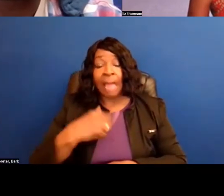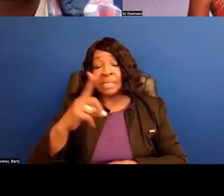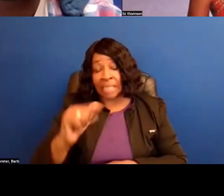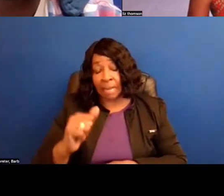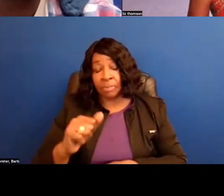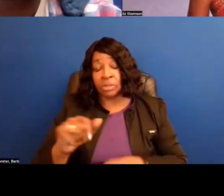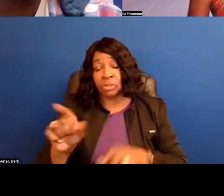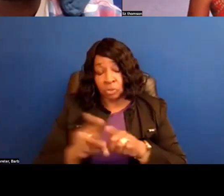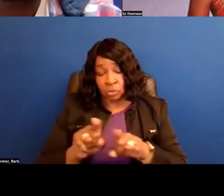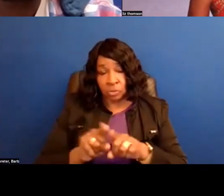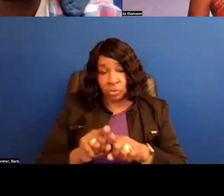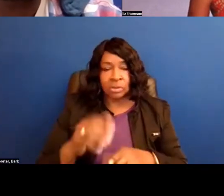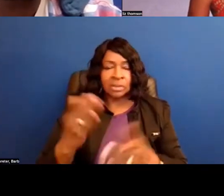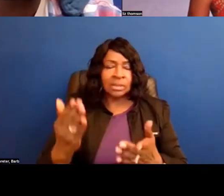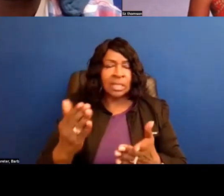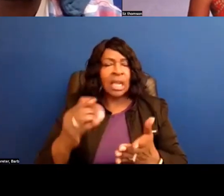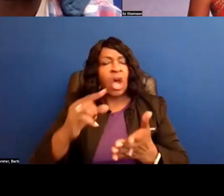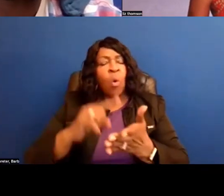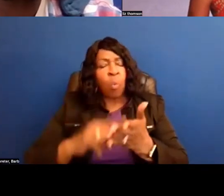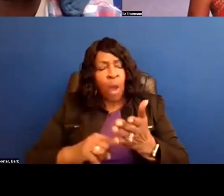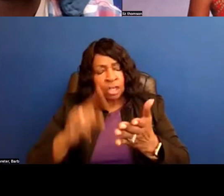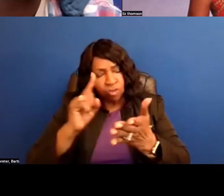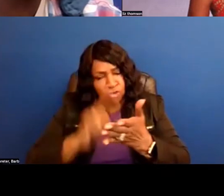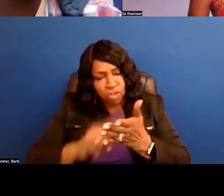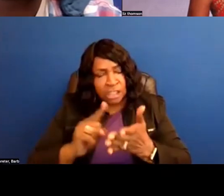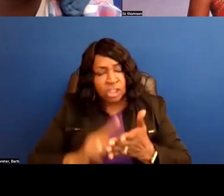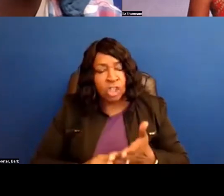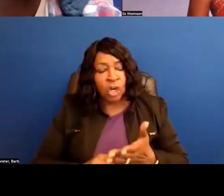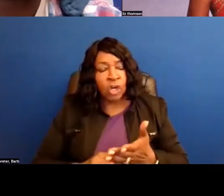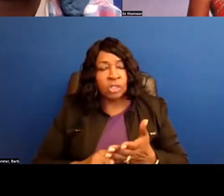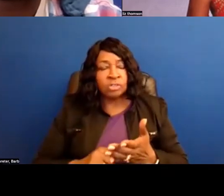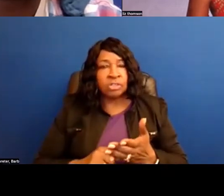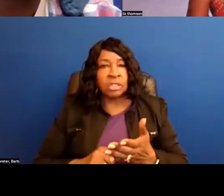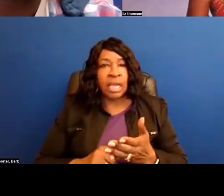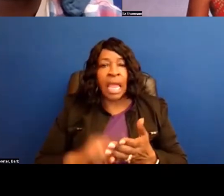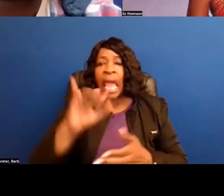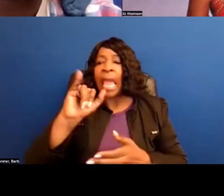What research if somebody is interested